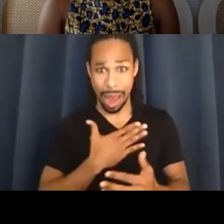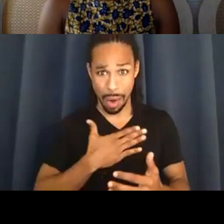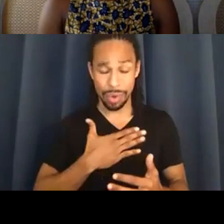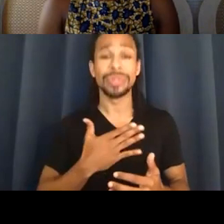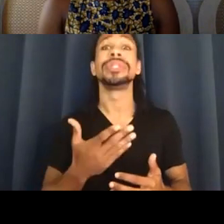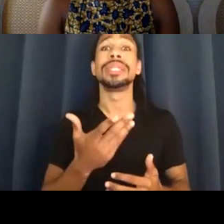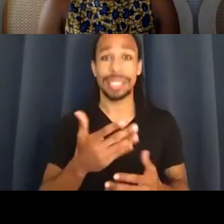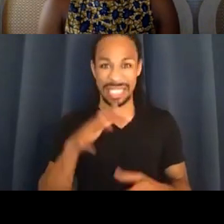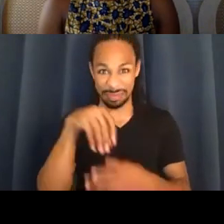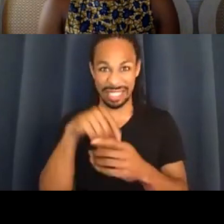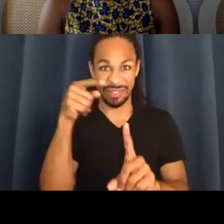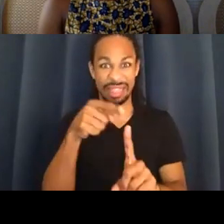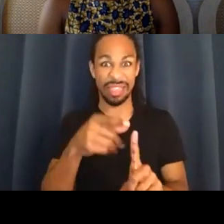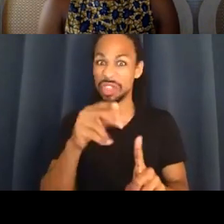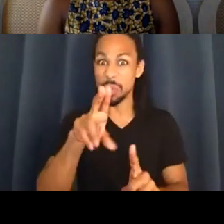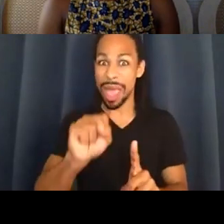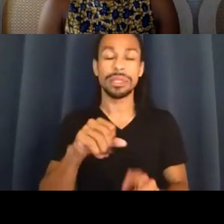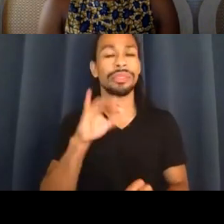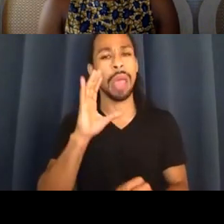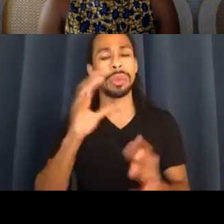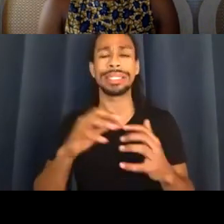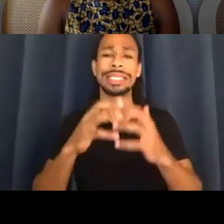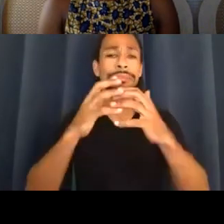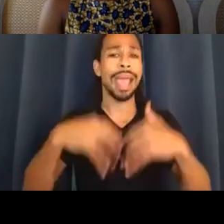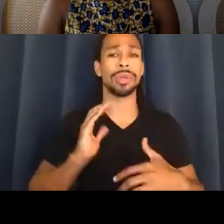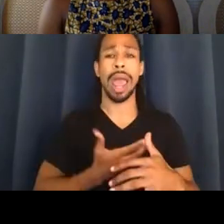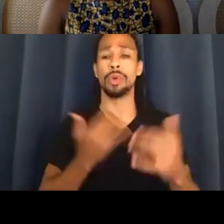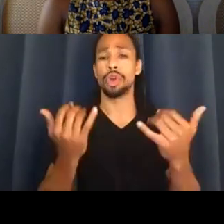include dismantling our nonexistent funding